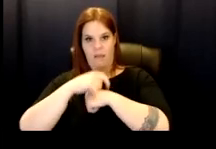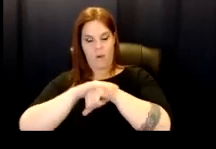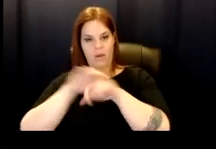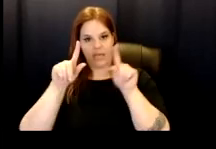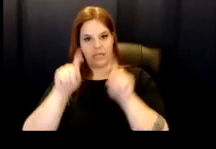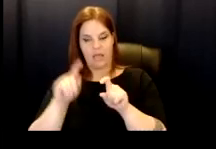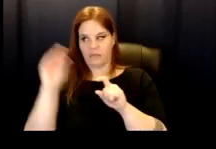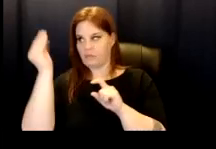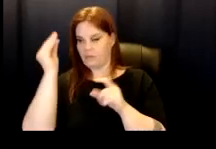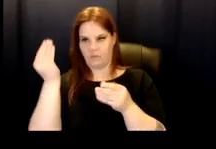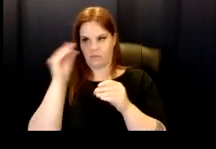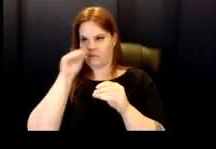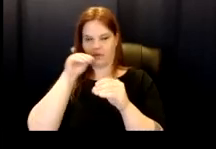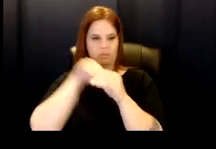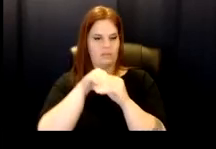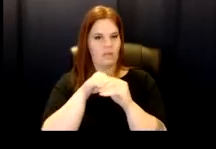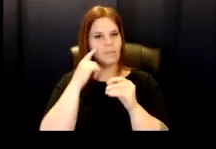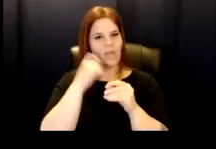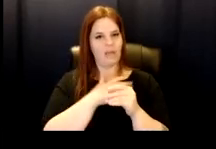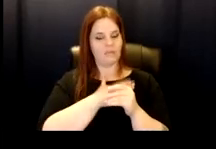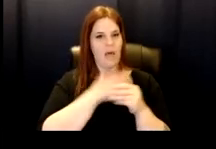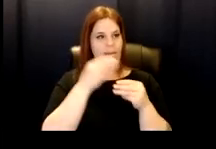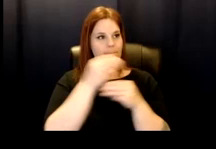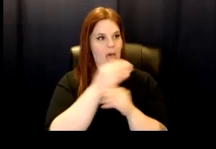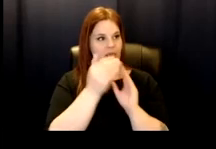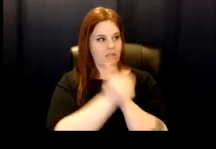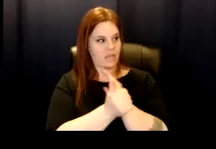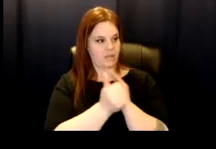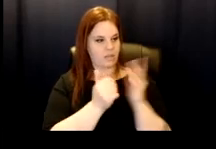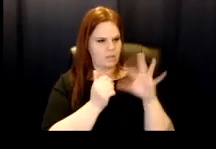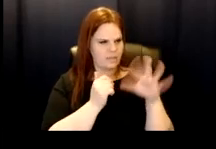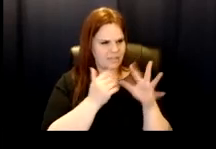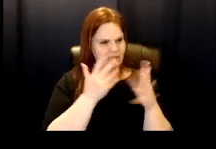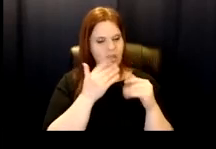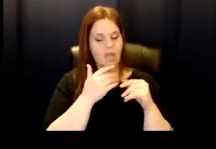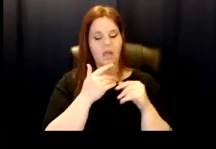I don't have great mouse skills, is that piece of data incorporated into the algorithm that